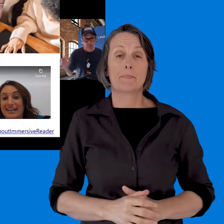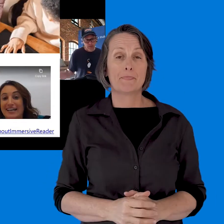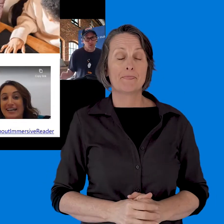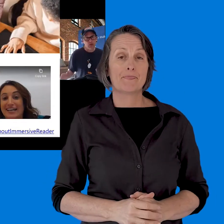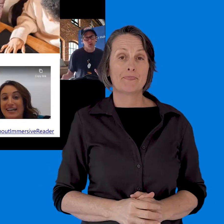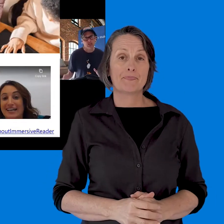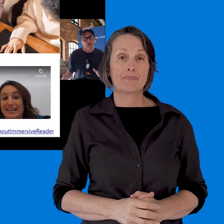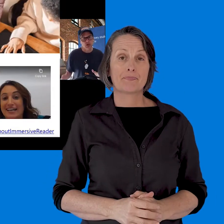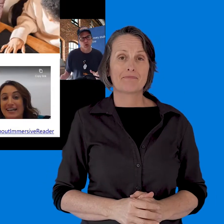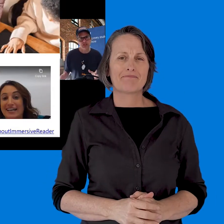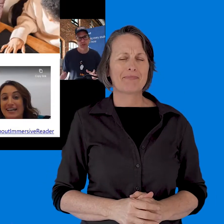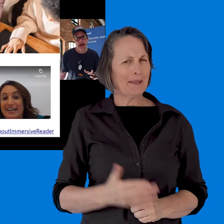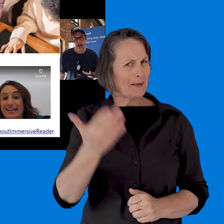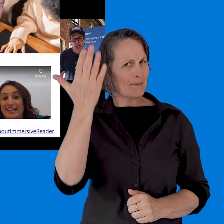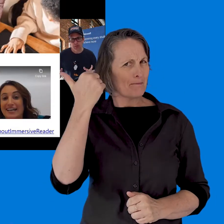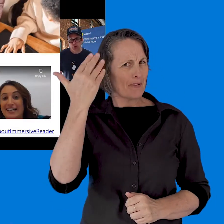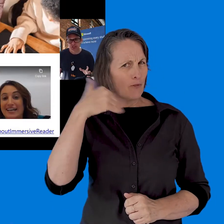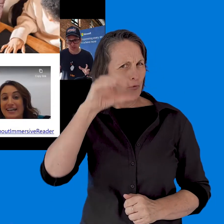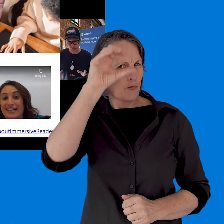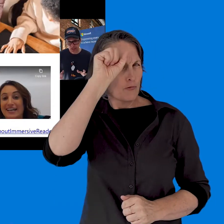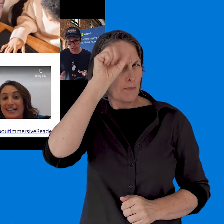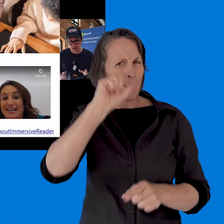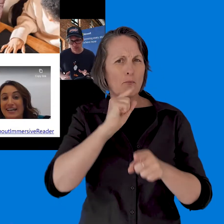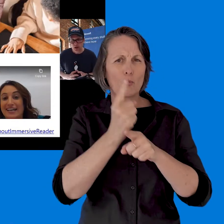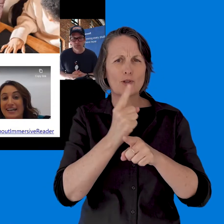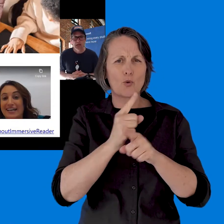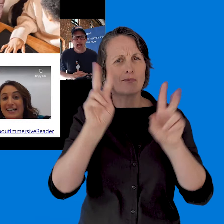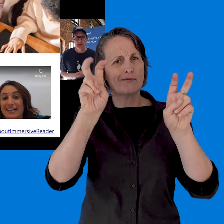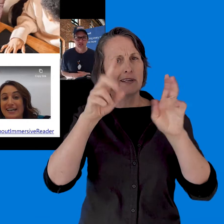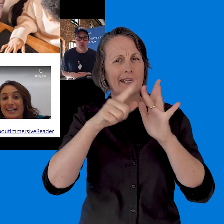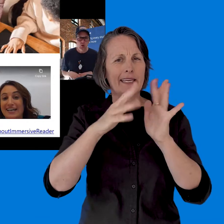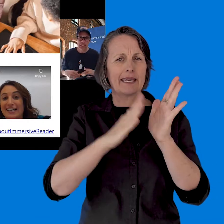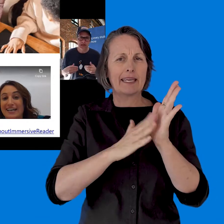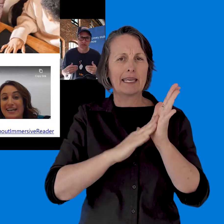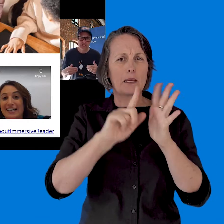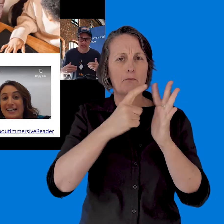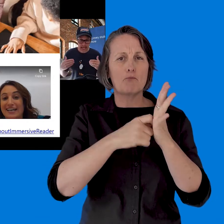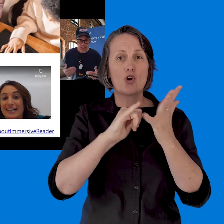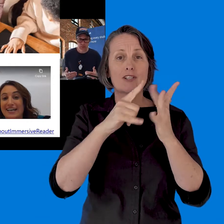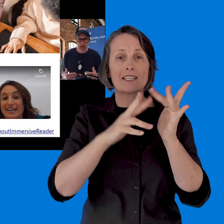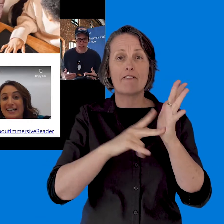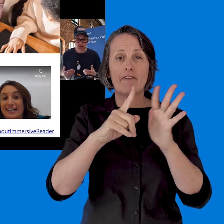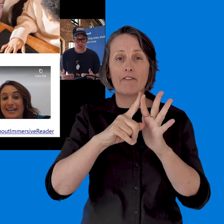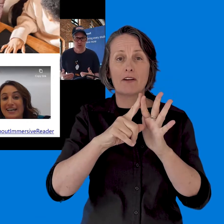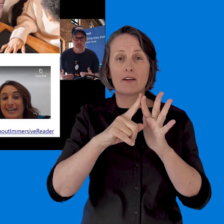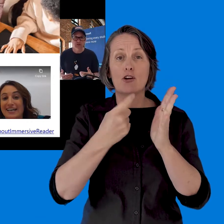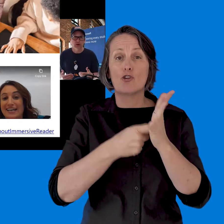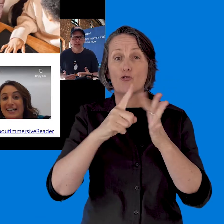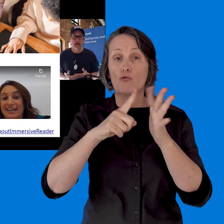Remember, we also talked about immersive reader. Right? And so I wanna give you this learning page for immersive reader.